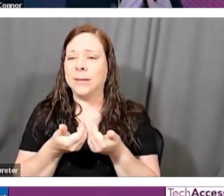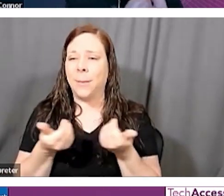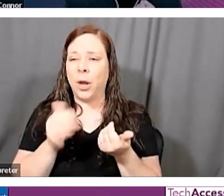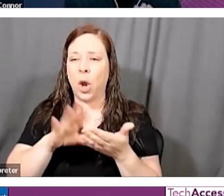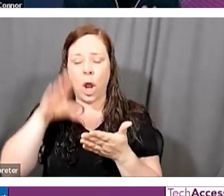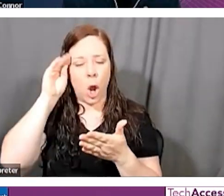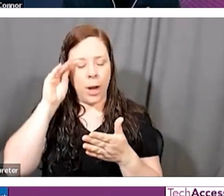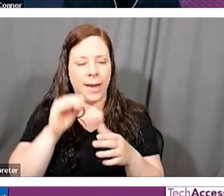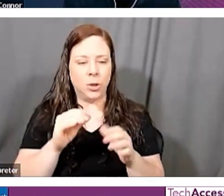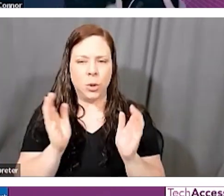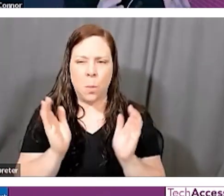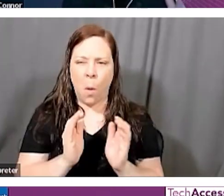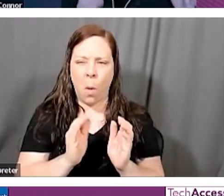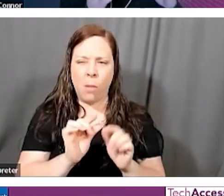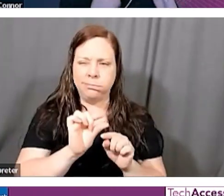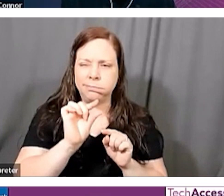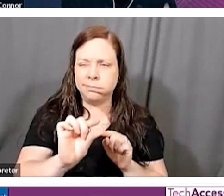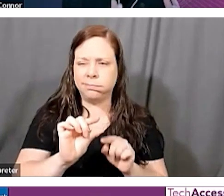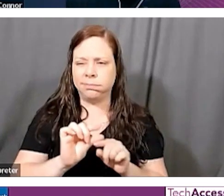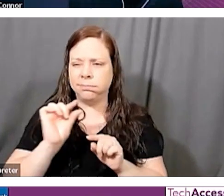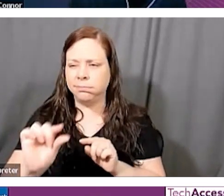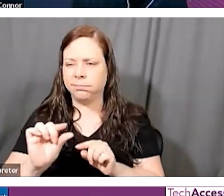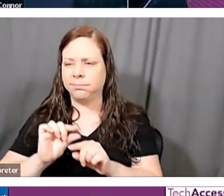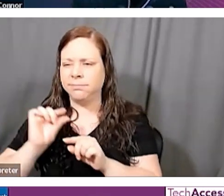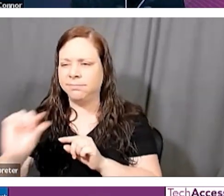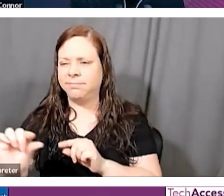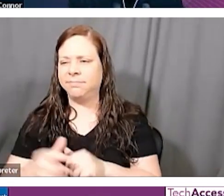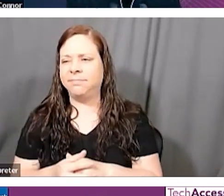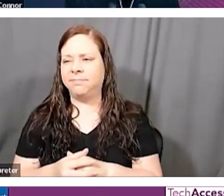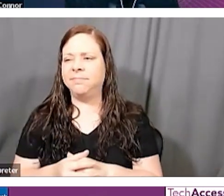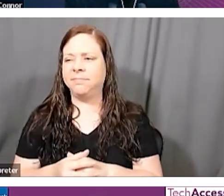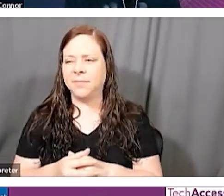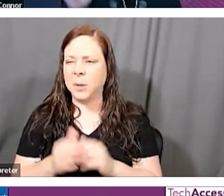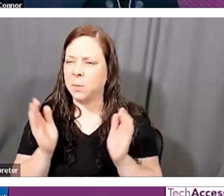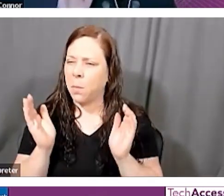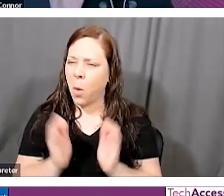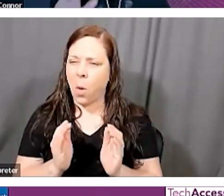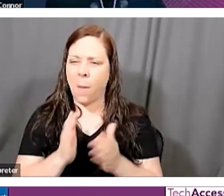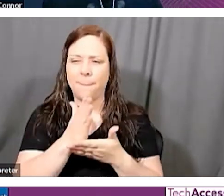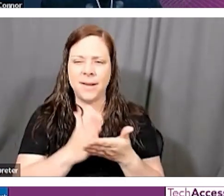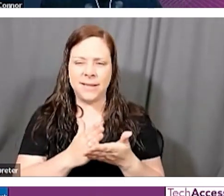into really bite size and maybe even more soul sized chunks of information. But the second most important part